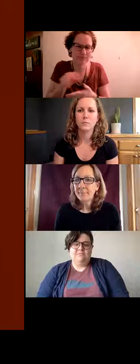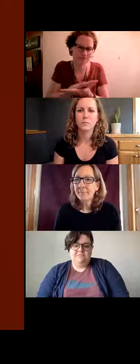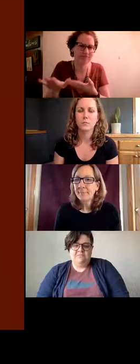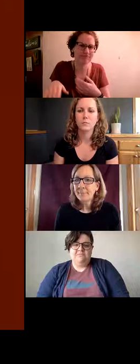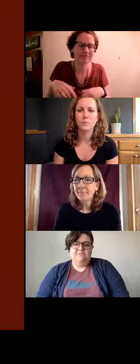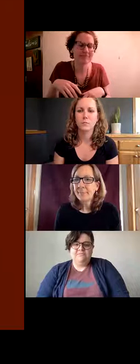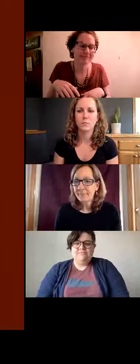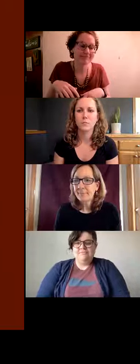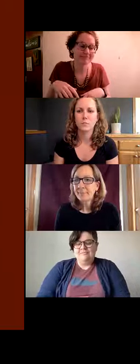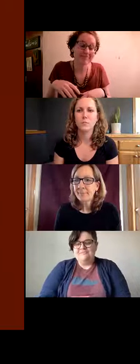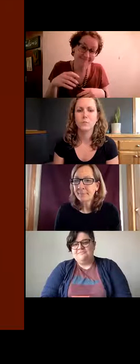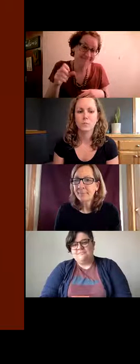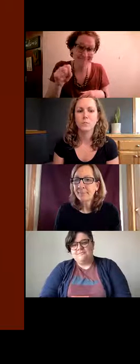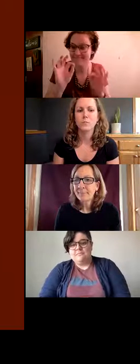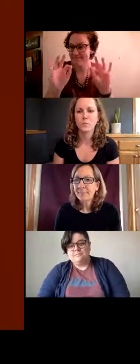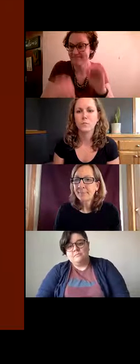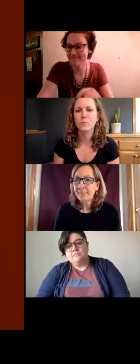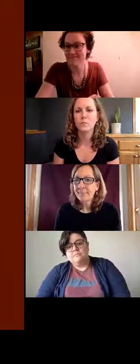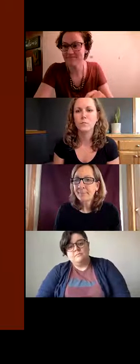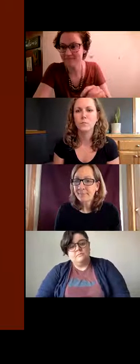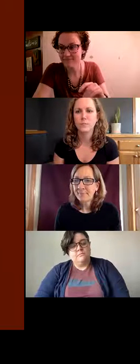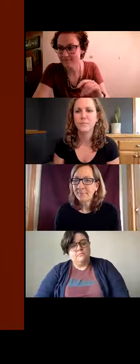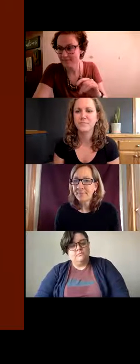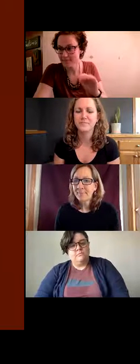also go to our neighboring public school, Roosevelt elementary school.